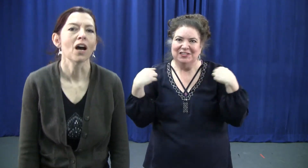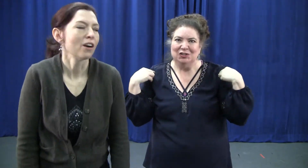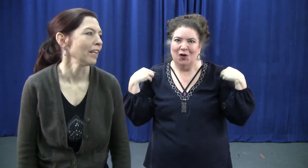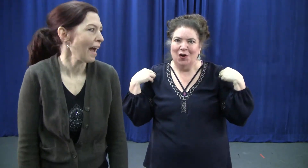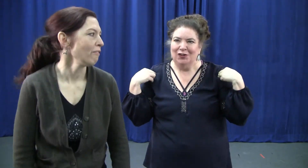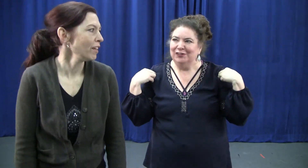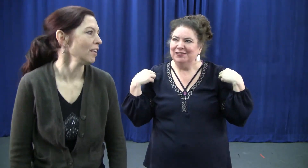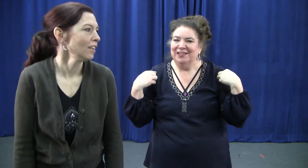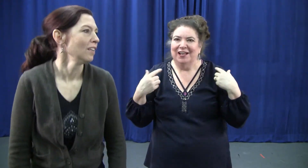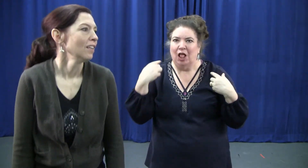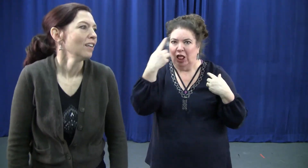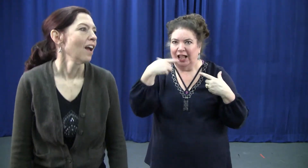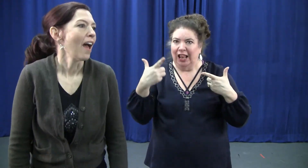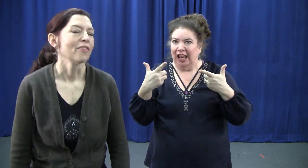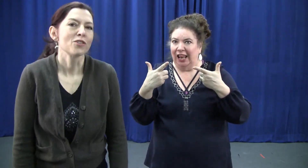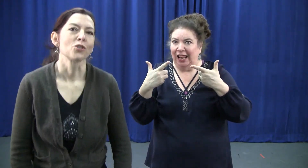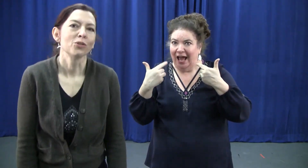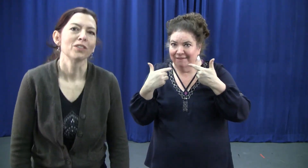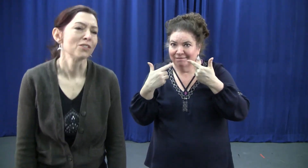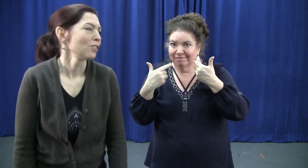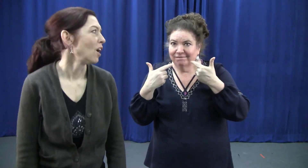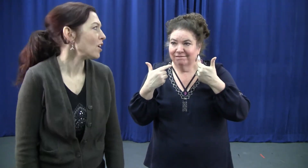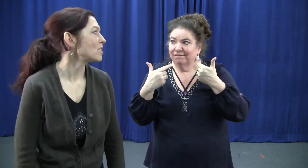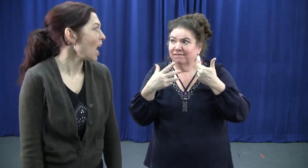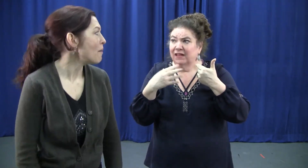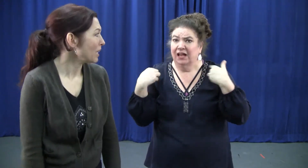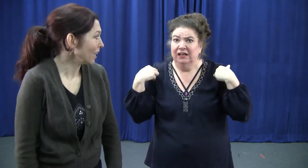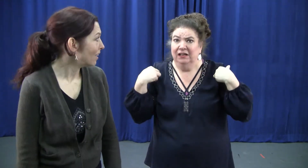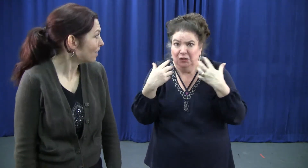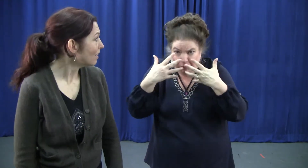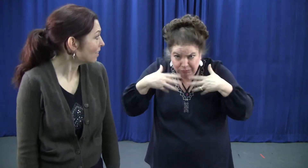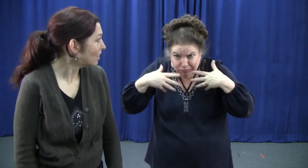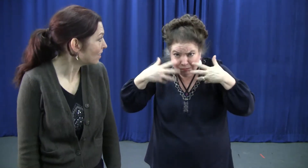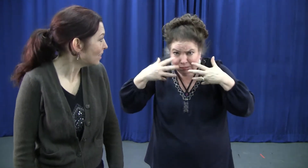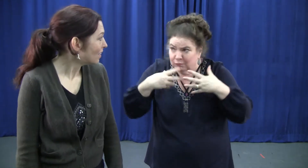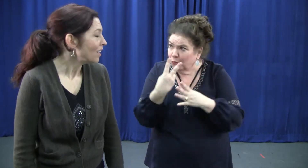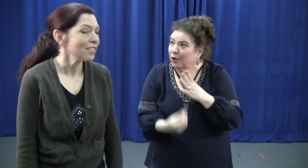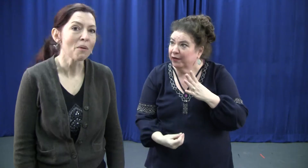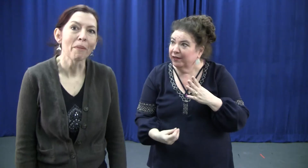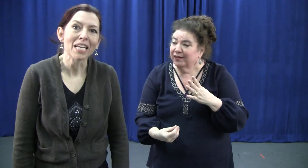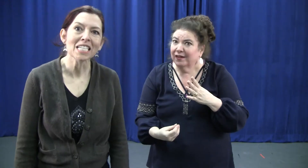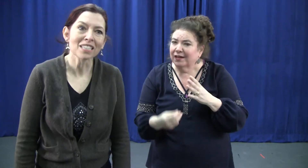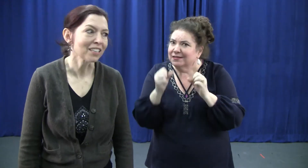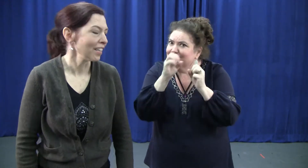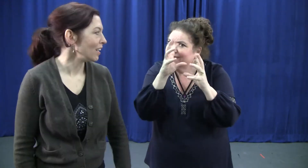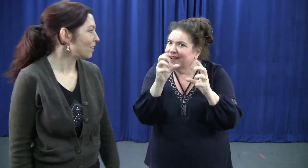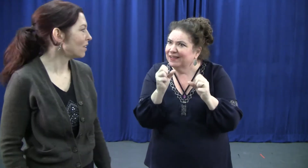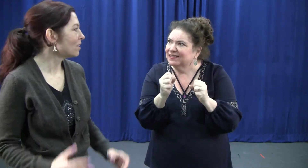are laughing and the shoulders are sobbing depending on the emotion. It's amazing the